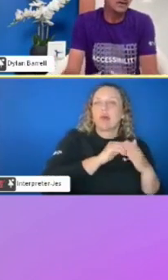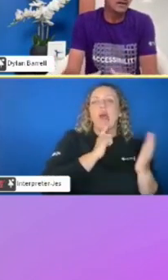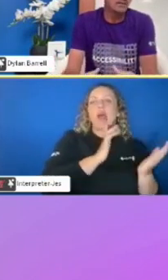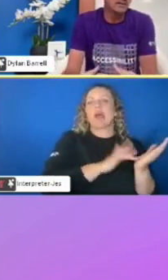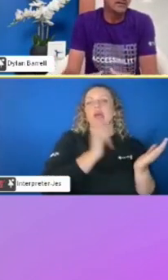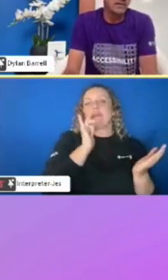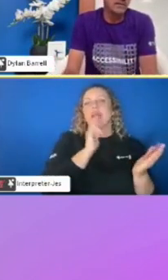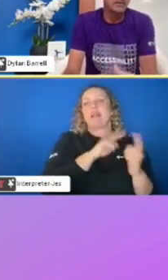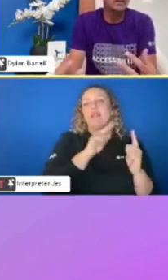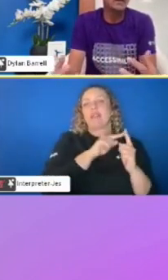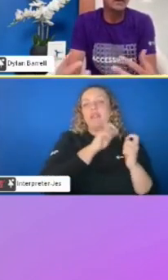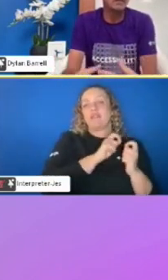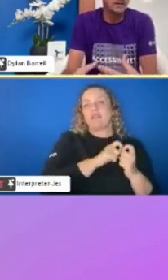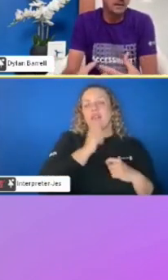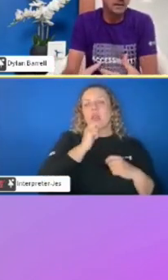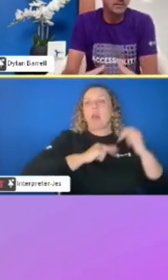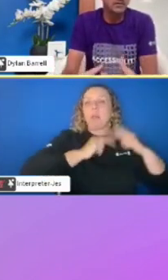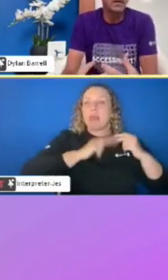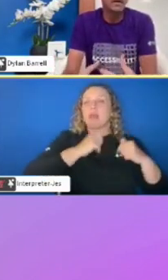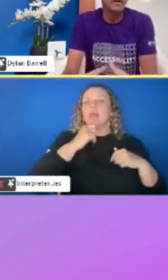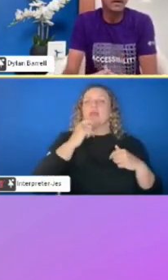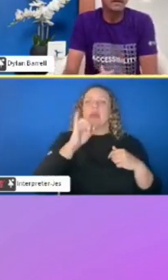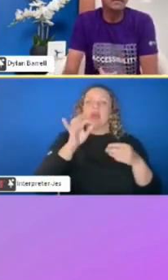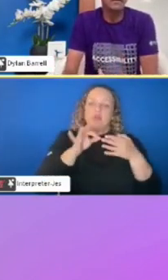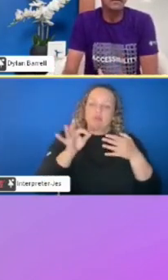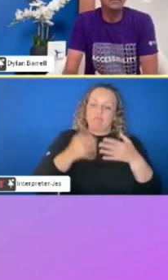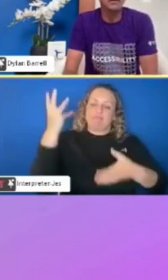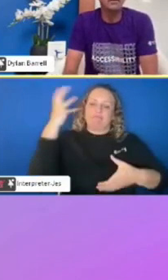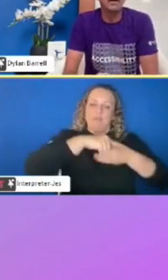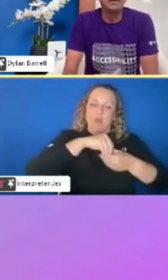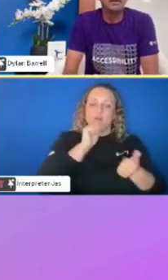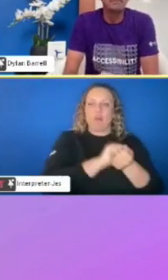that are built for accessibility, that are built into that component library.